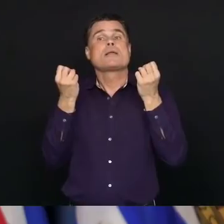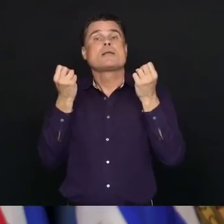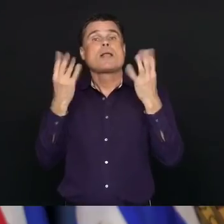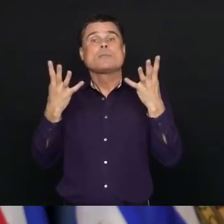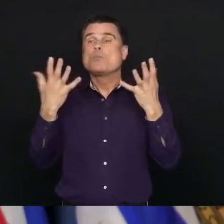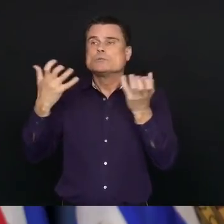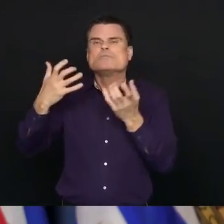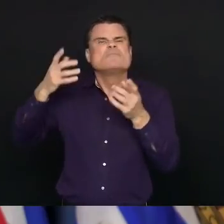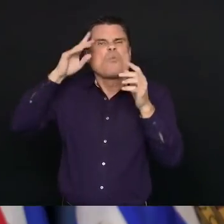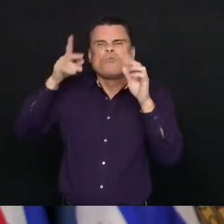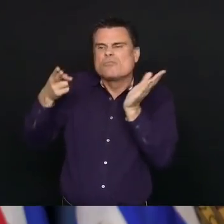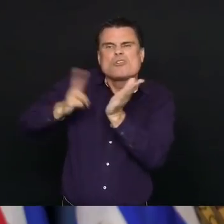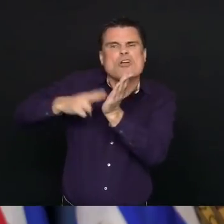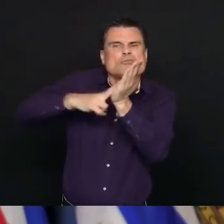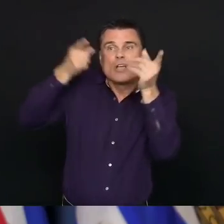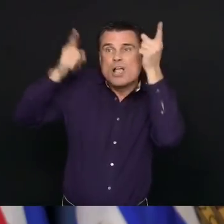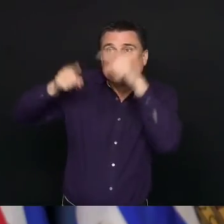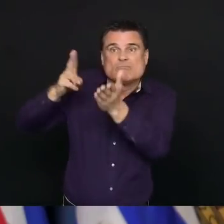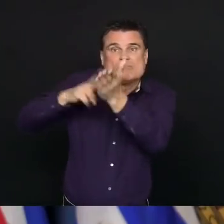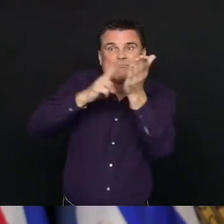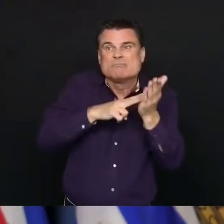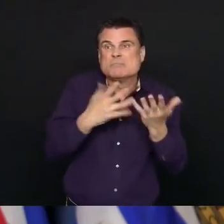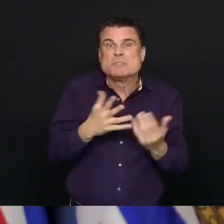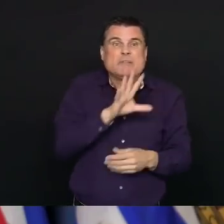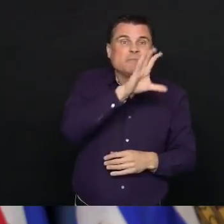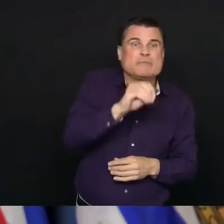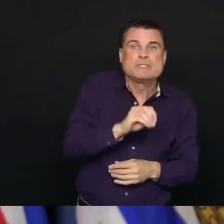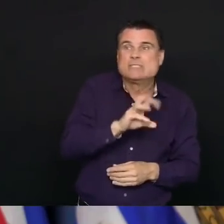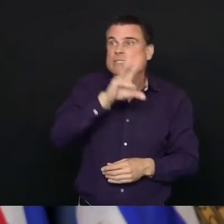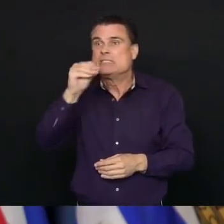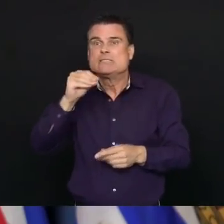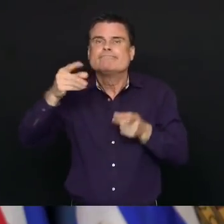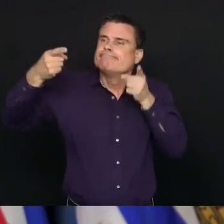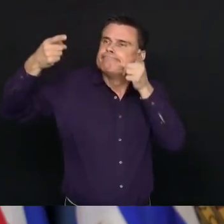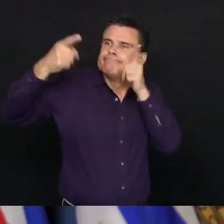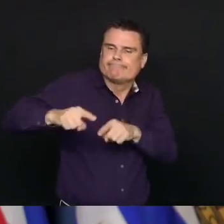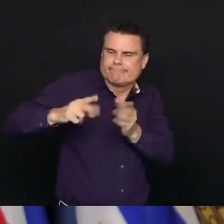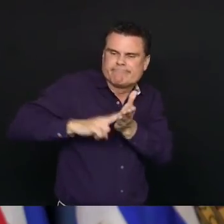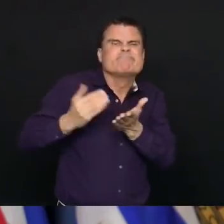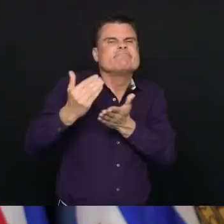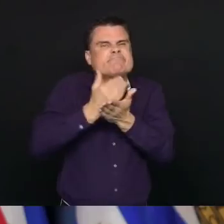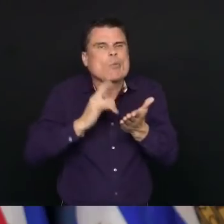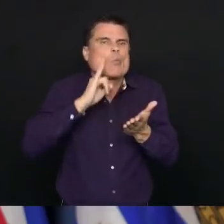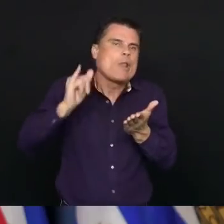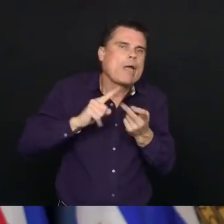During times of pandemic and every other day as well. Because they do extraordinary things. There's a lot involved.